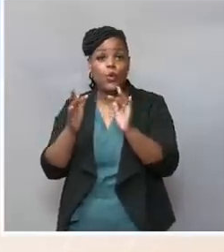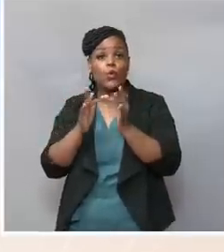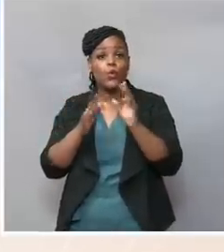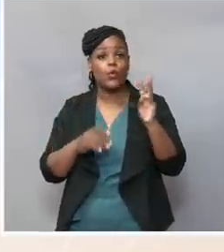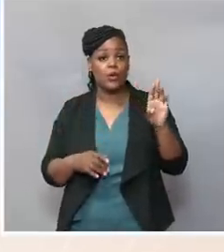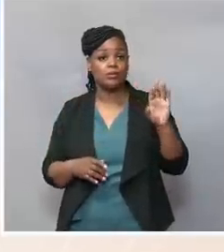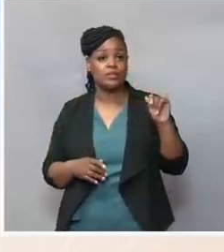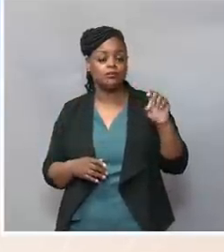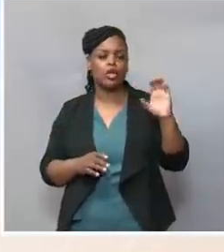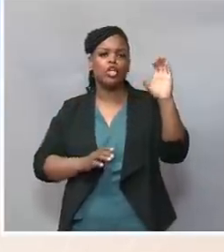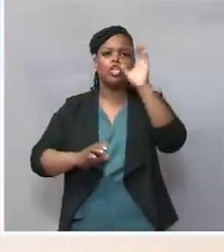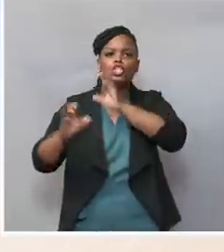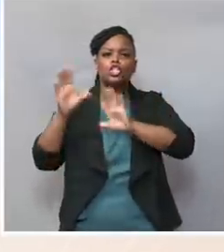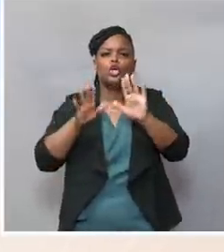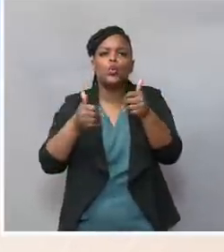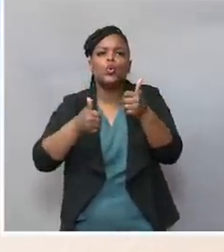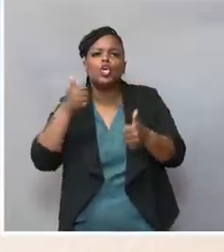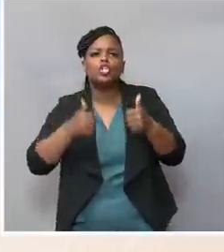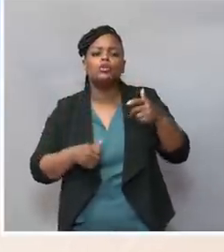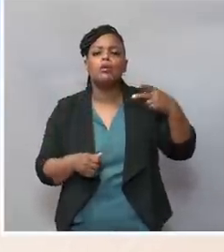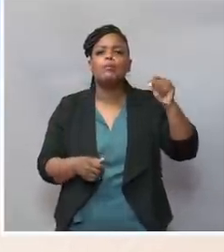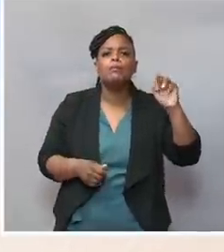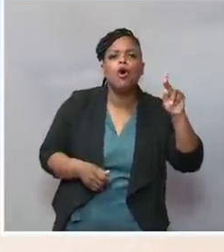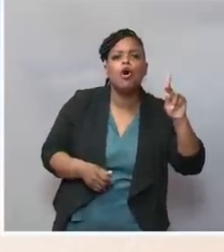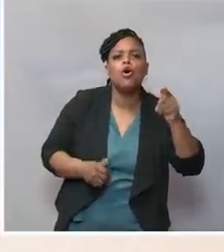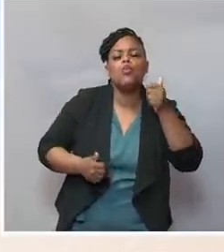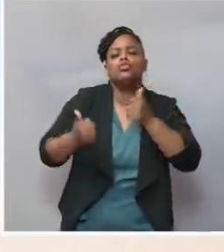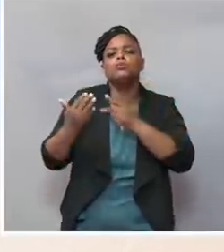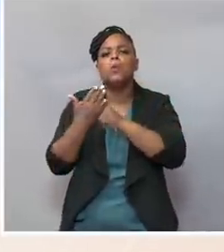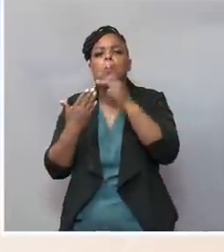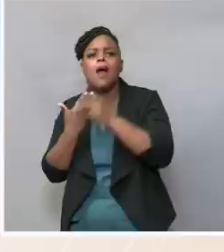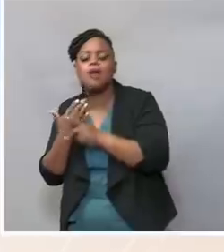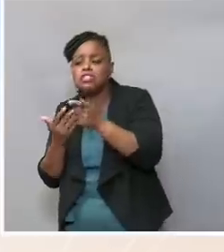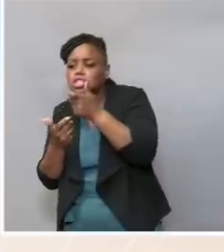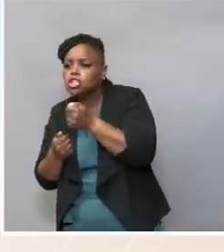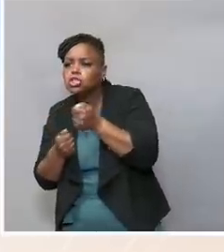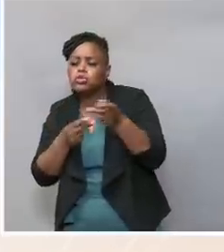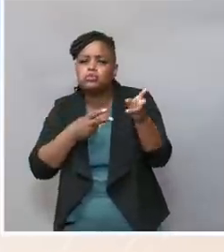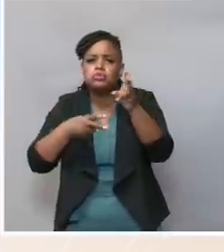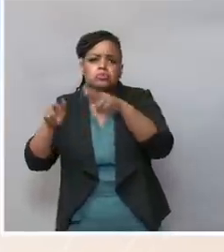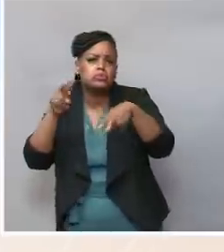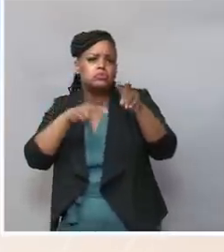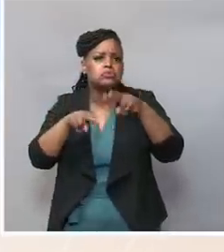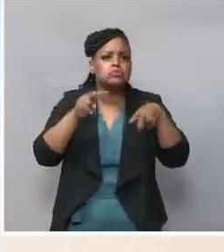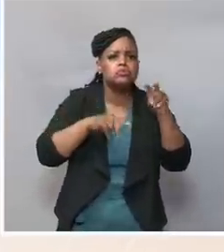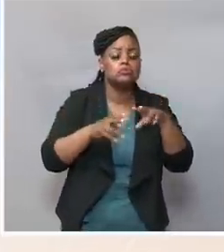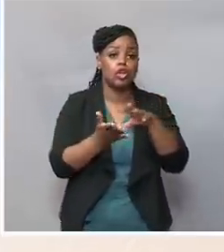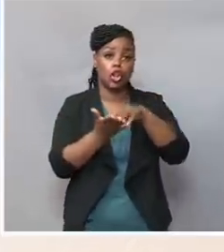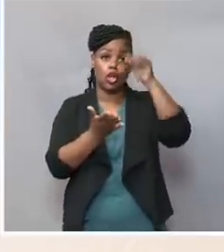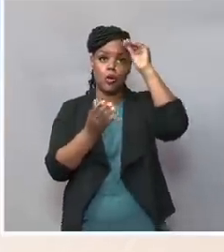that you're interested in and learn more about these histories. Mr. Emhoff: Thank you.